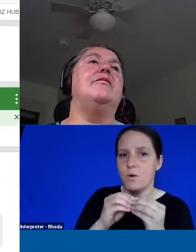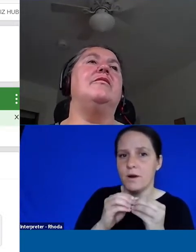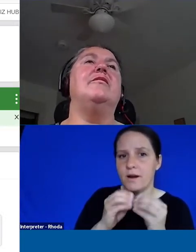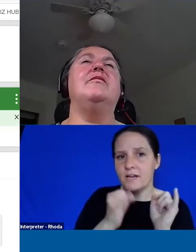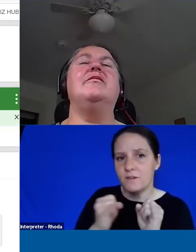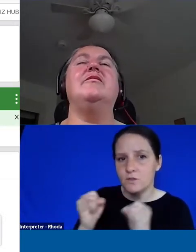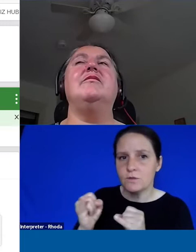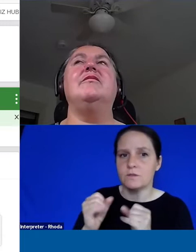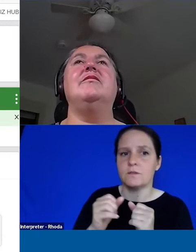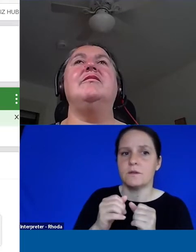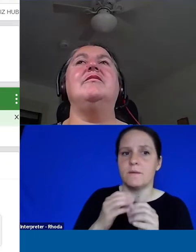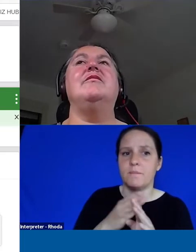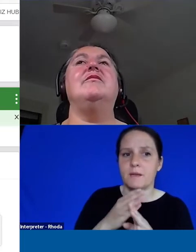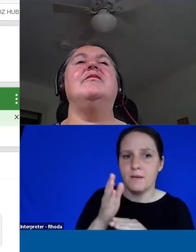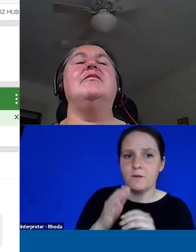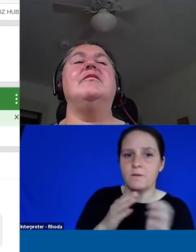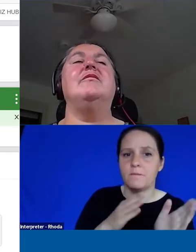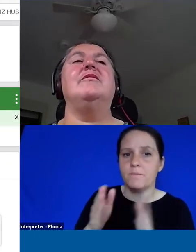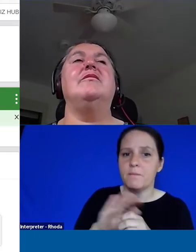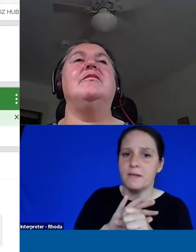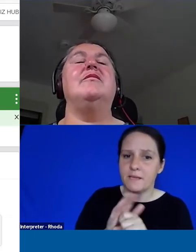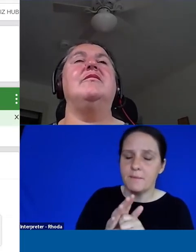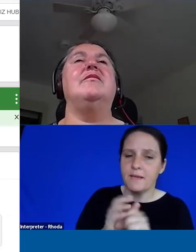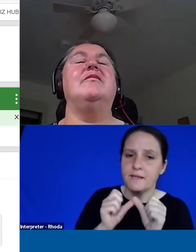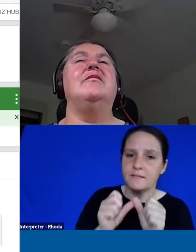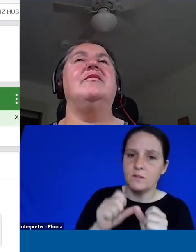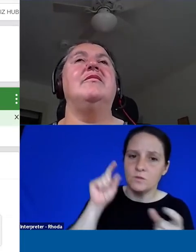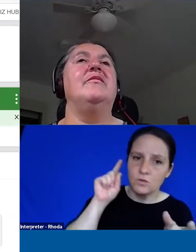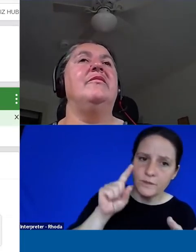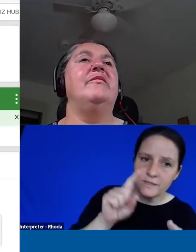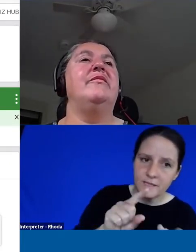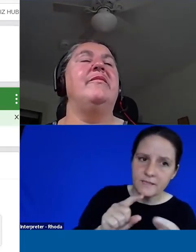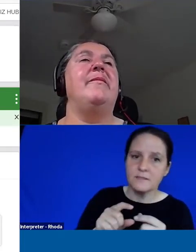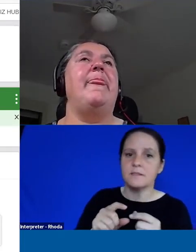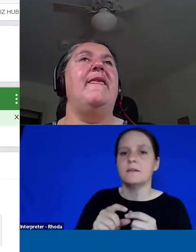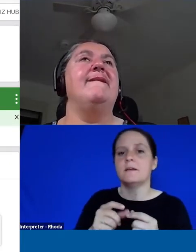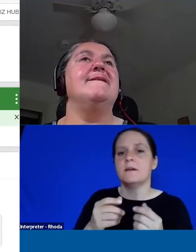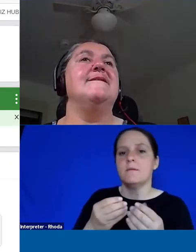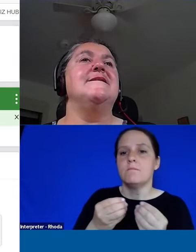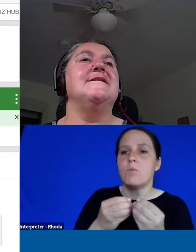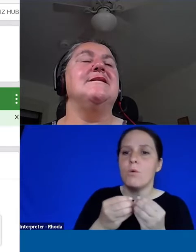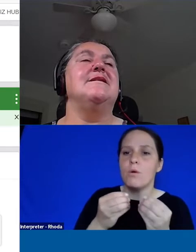main landmark, as the pandemic continues to recede, In will update its COVID 19 models and forecasts at the beginning of each month.